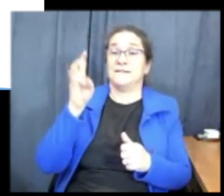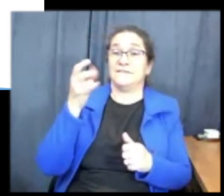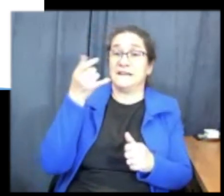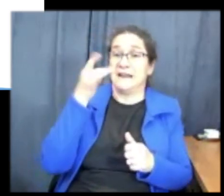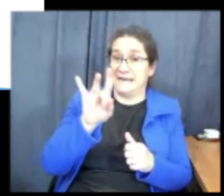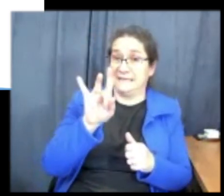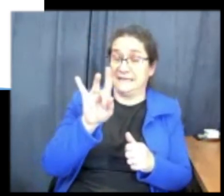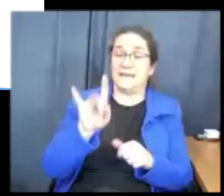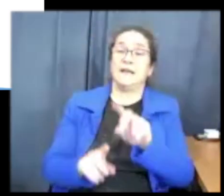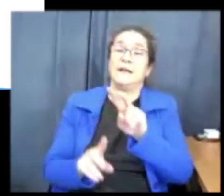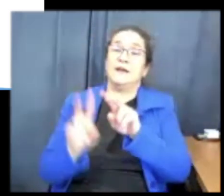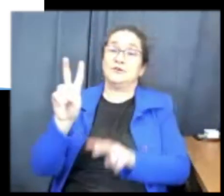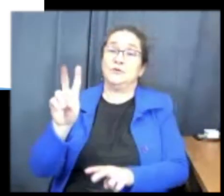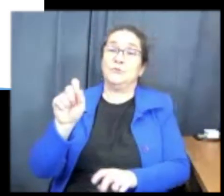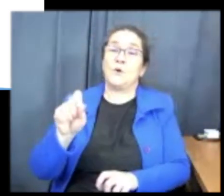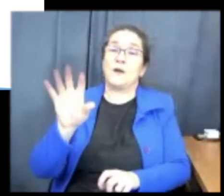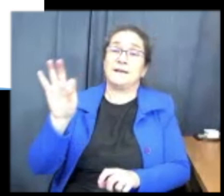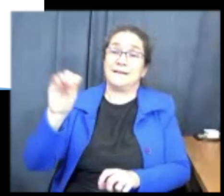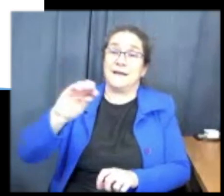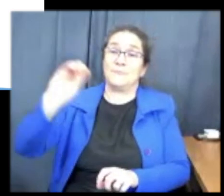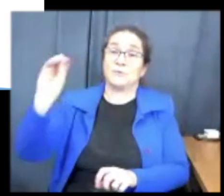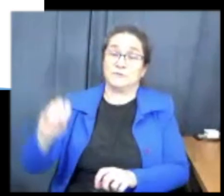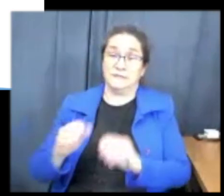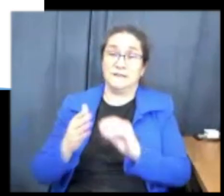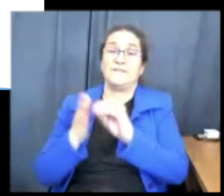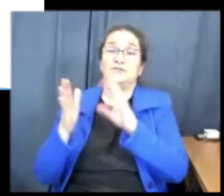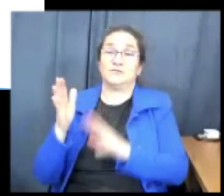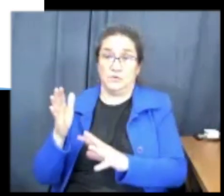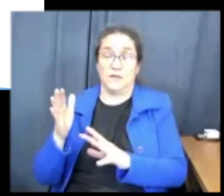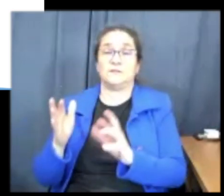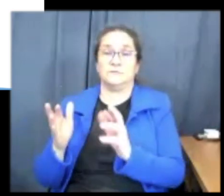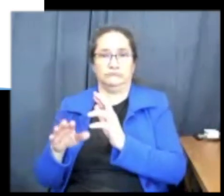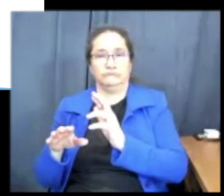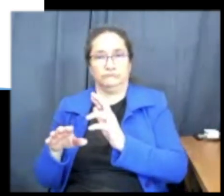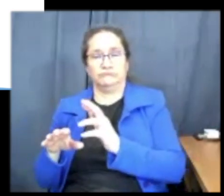had 2.99% of students flagged to take the alternate assessment,